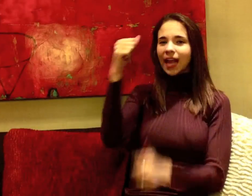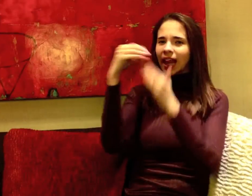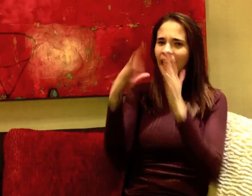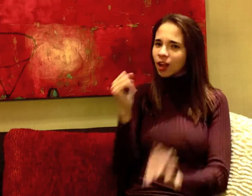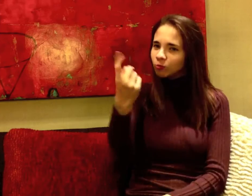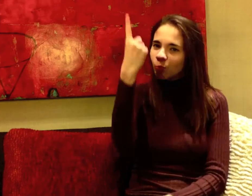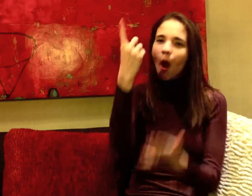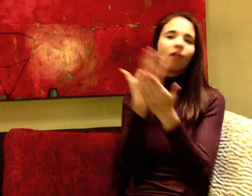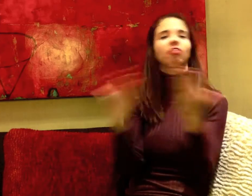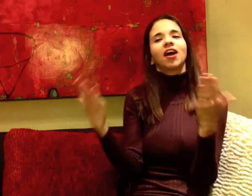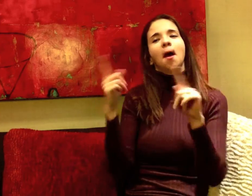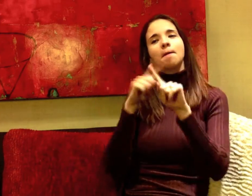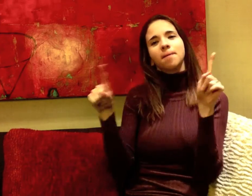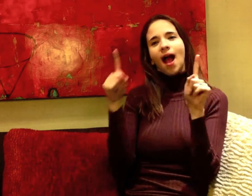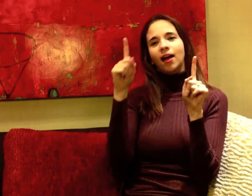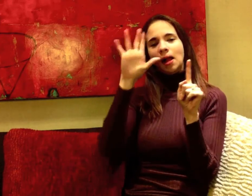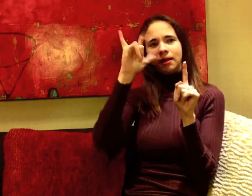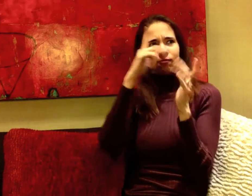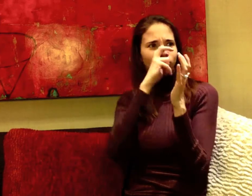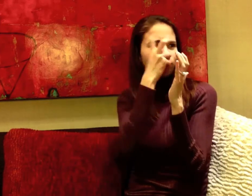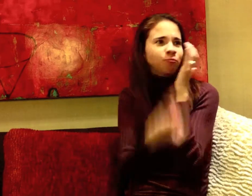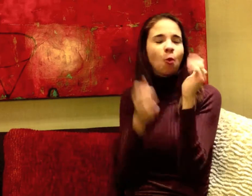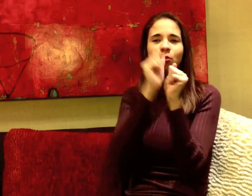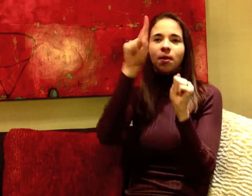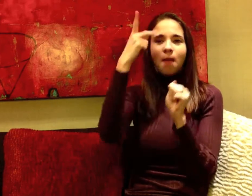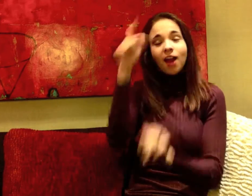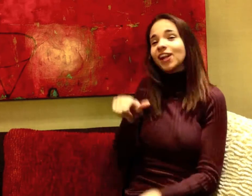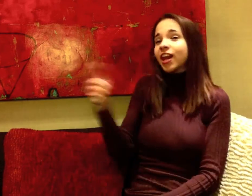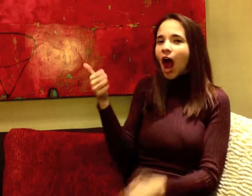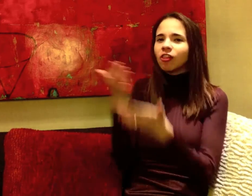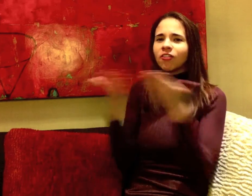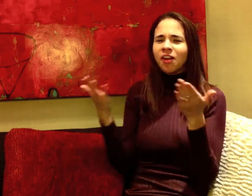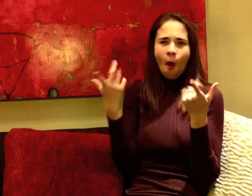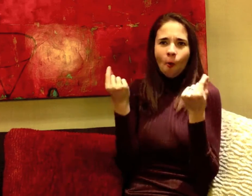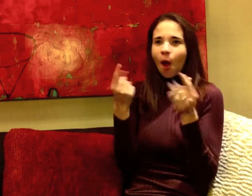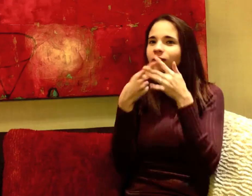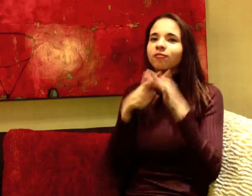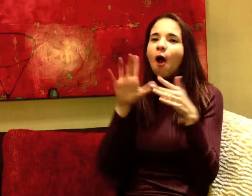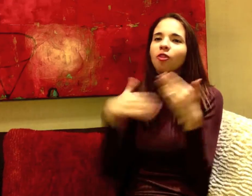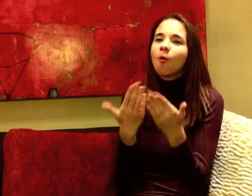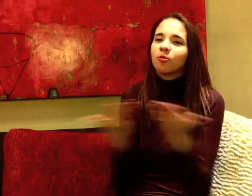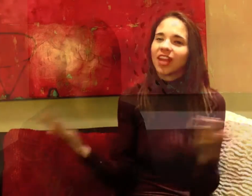Being a leader is one thing, but involved with politics is another thing. What started the whole thing?